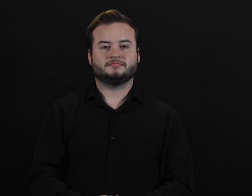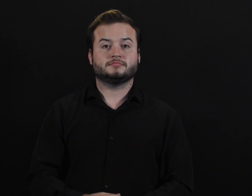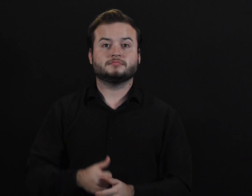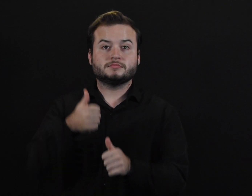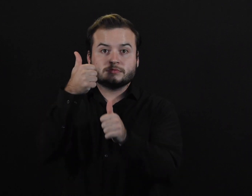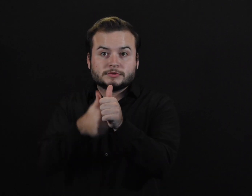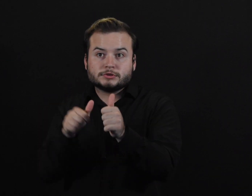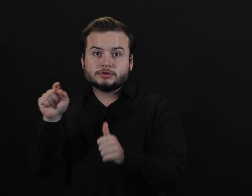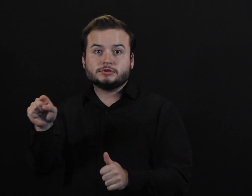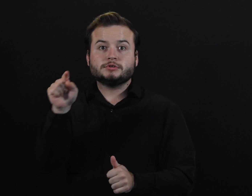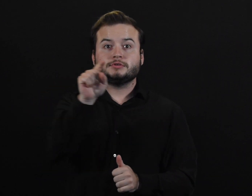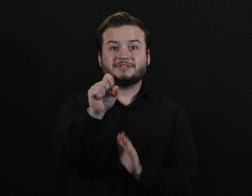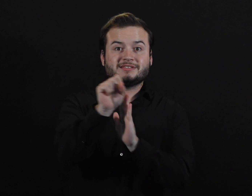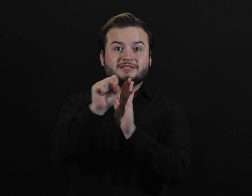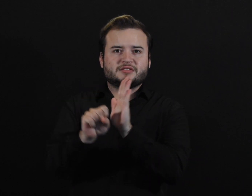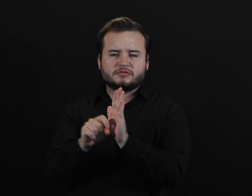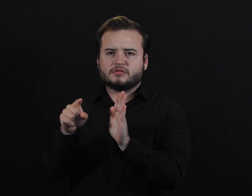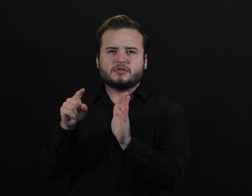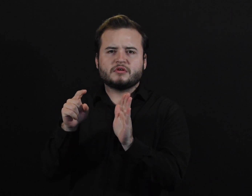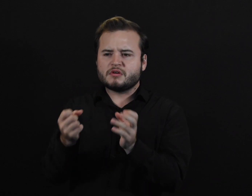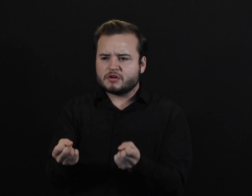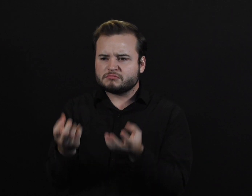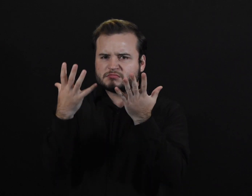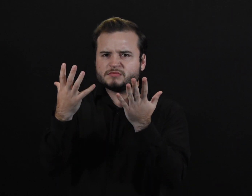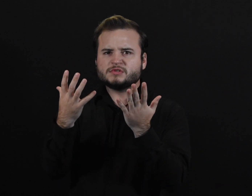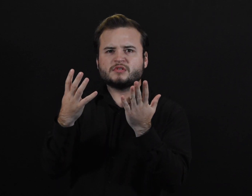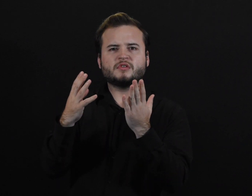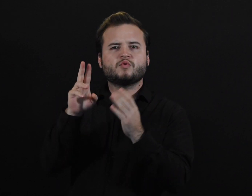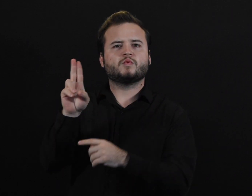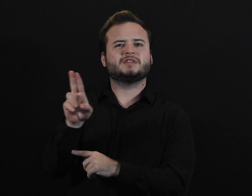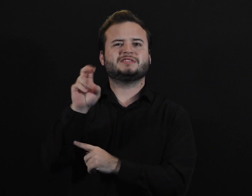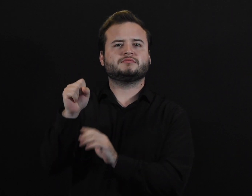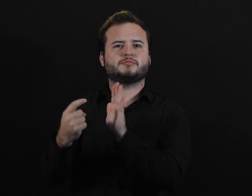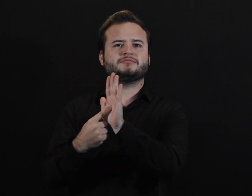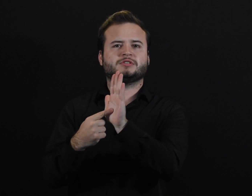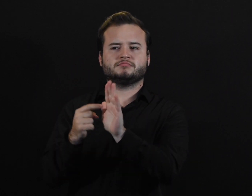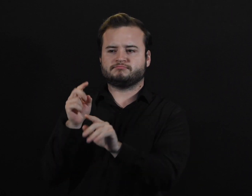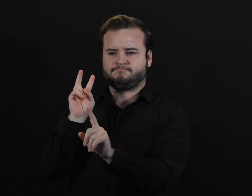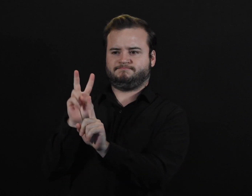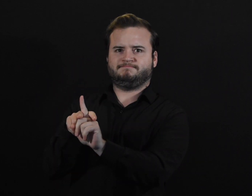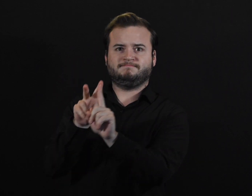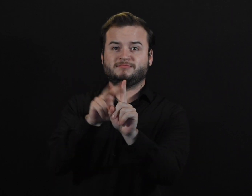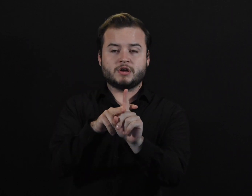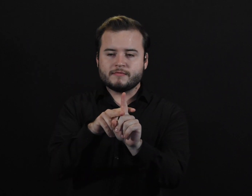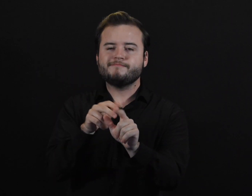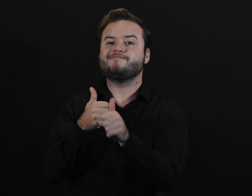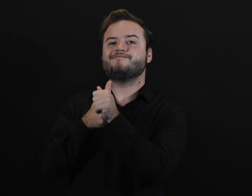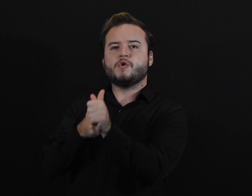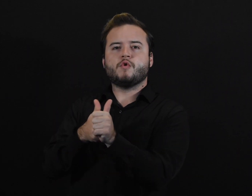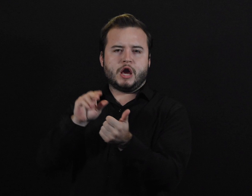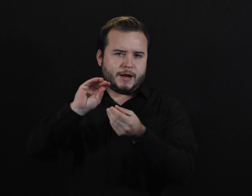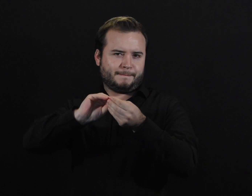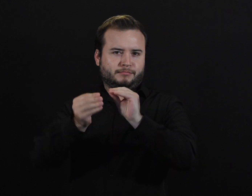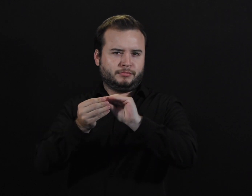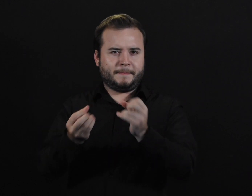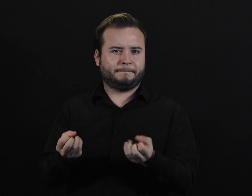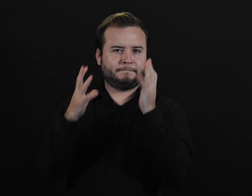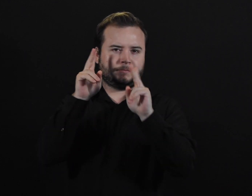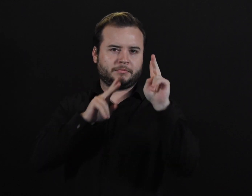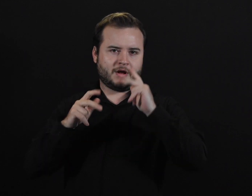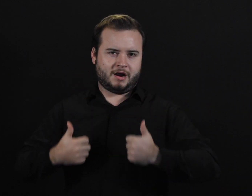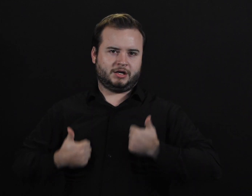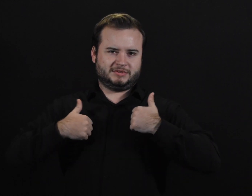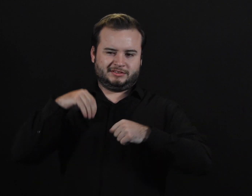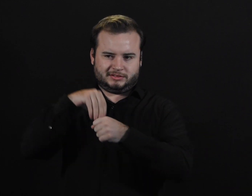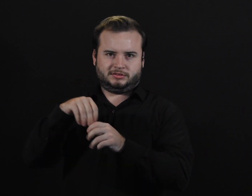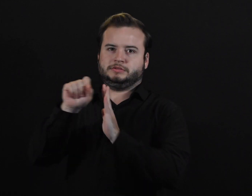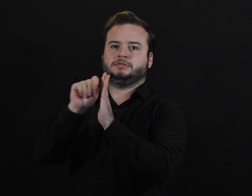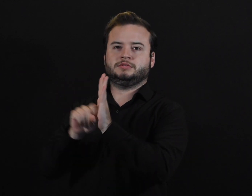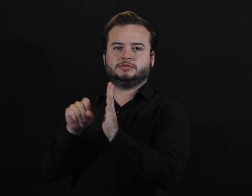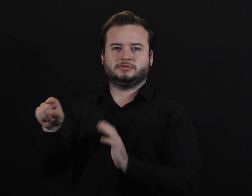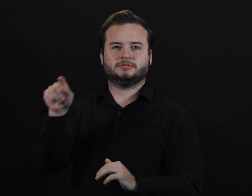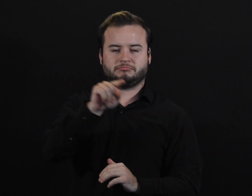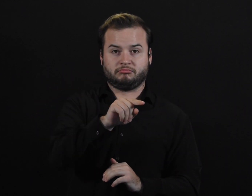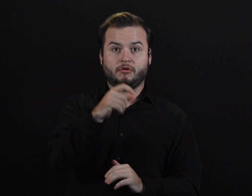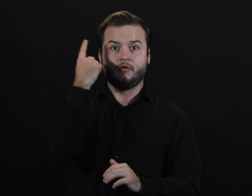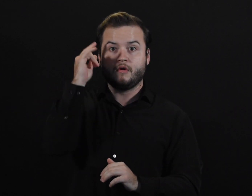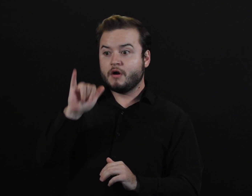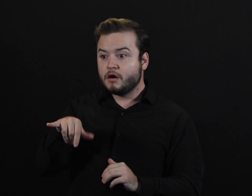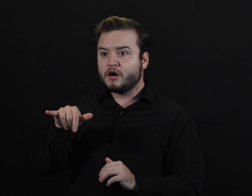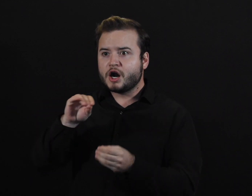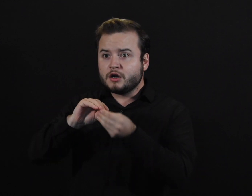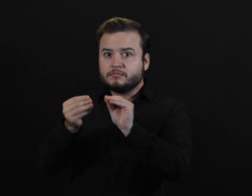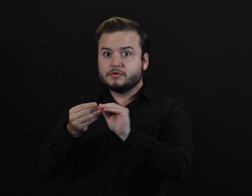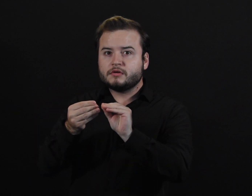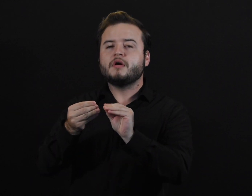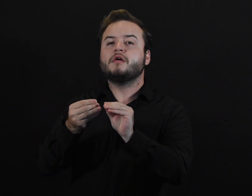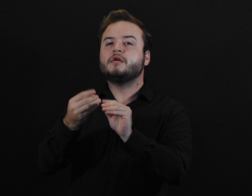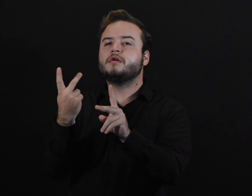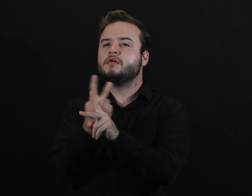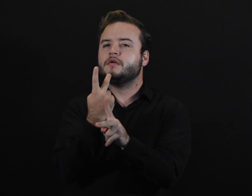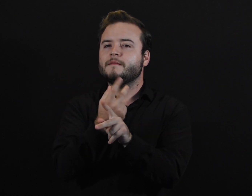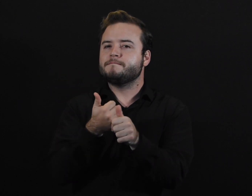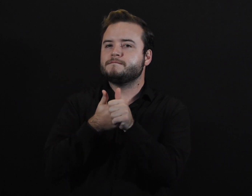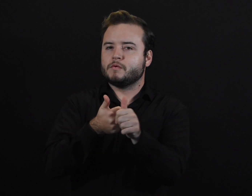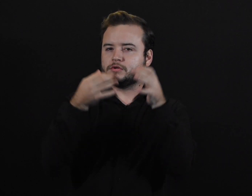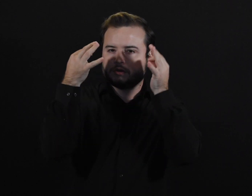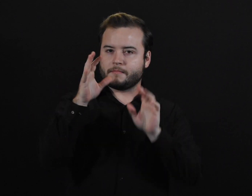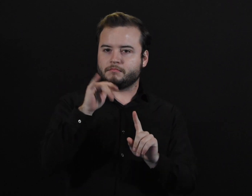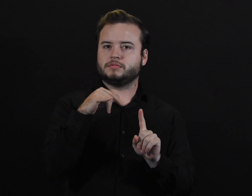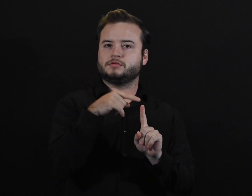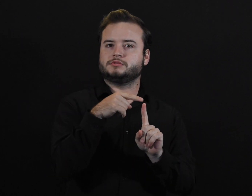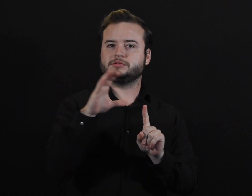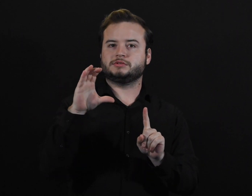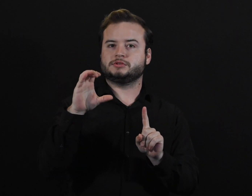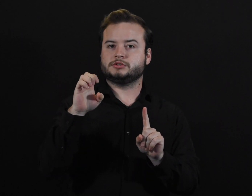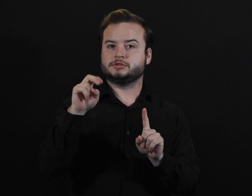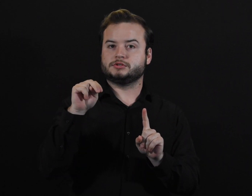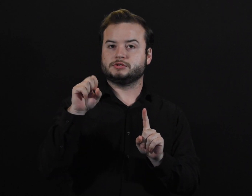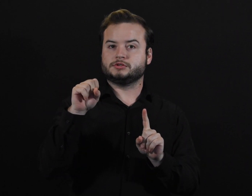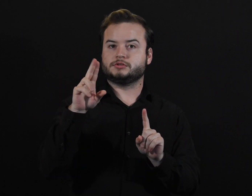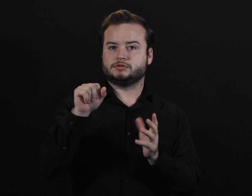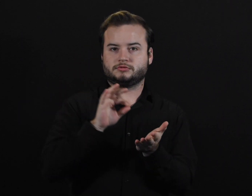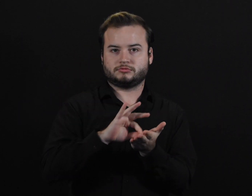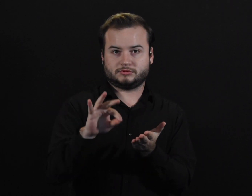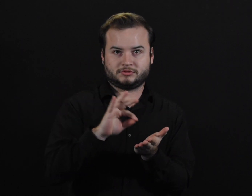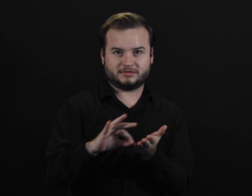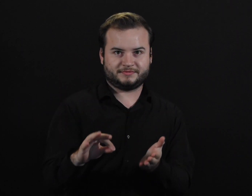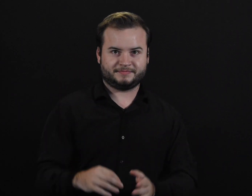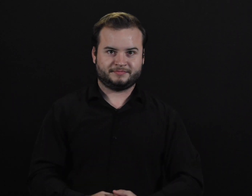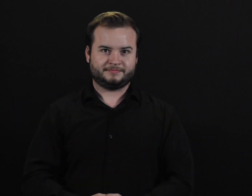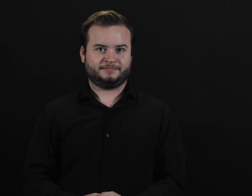Each state has a number of US Representatives based on the population of their states as determined by the Census.